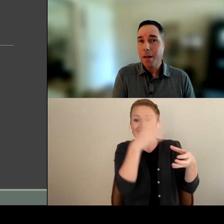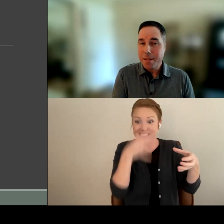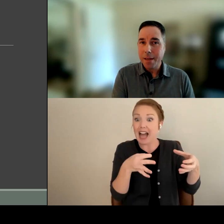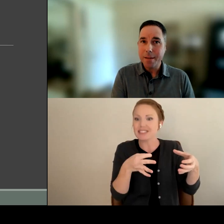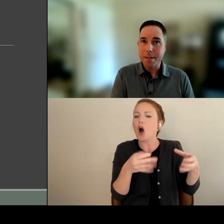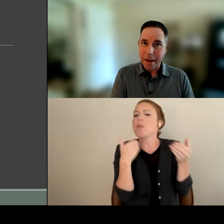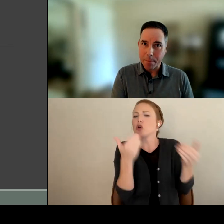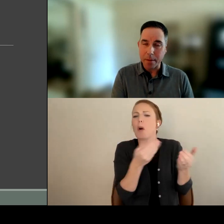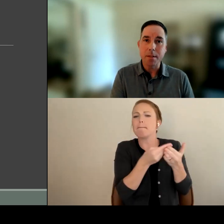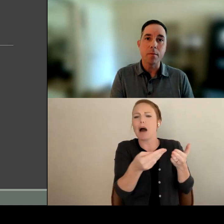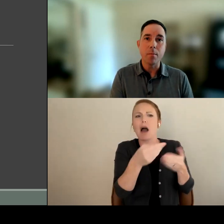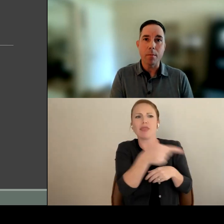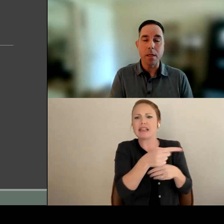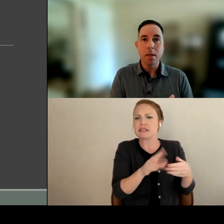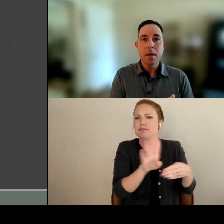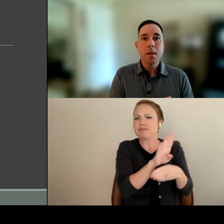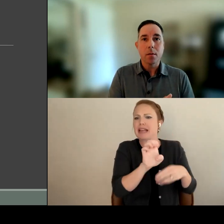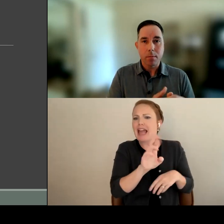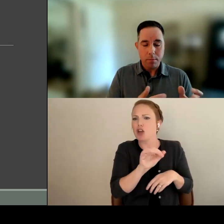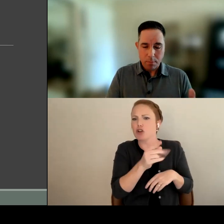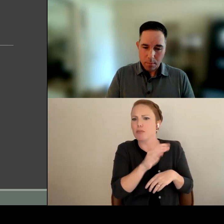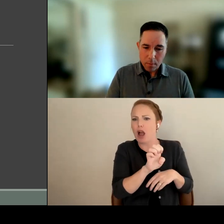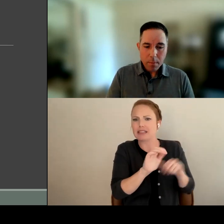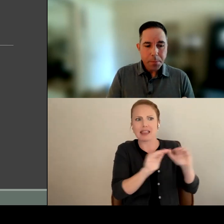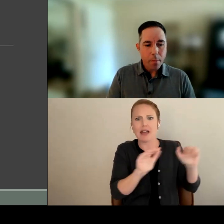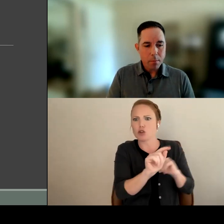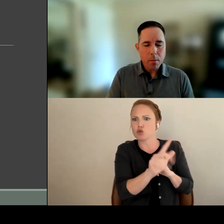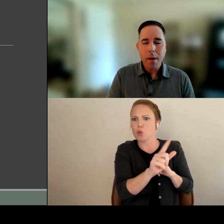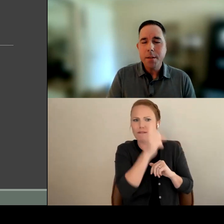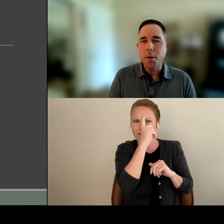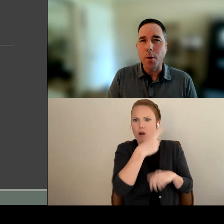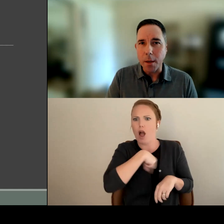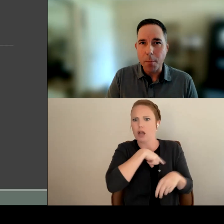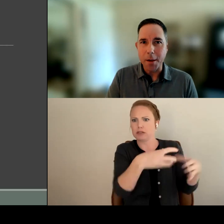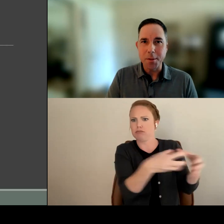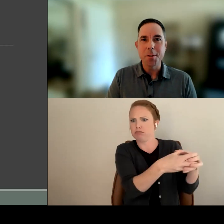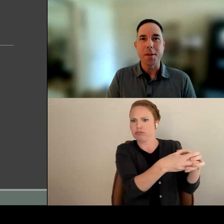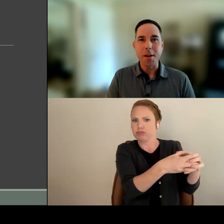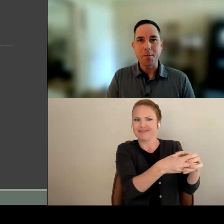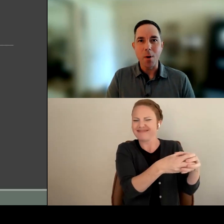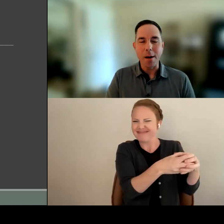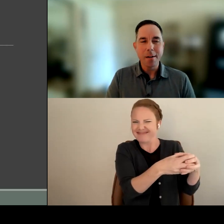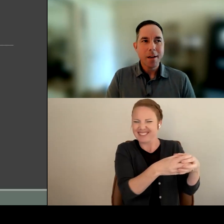I'm not going to say it doesn't happen, some of you might be -- you might disagree with my assertion that that's rare.